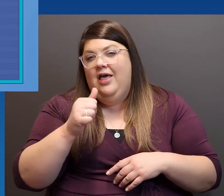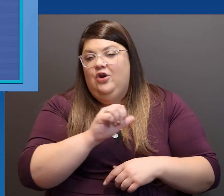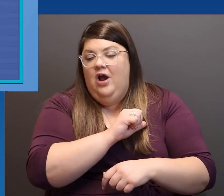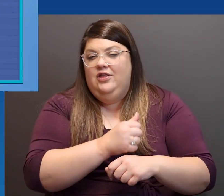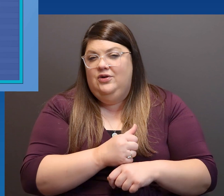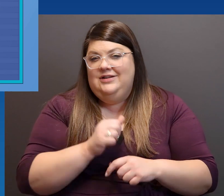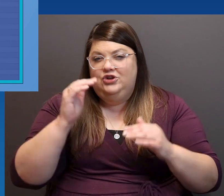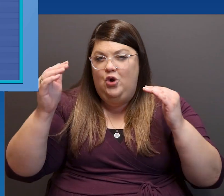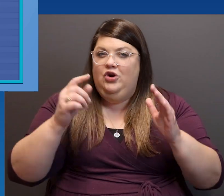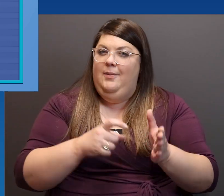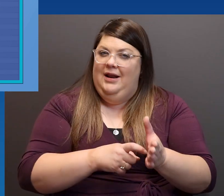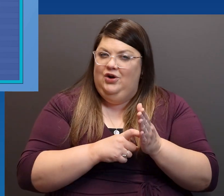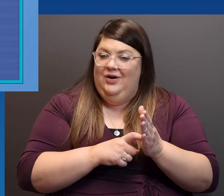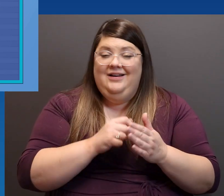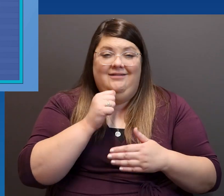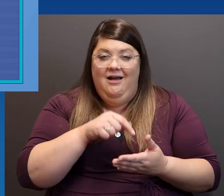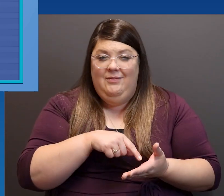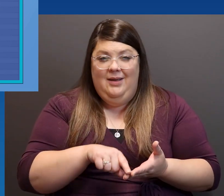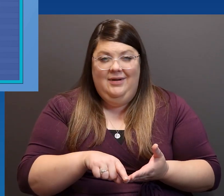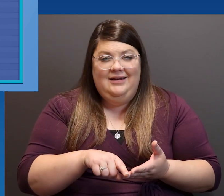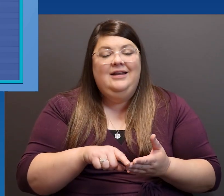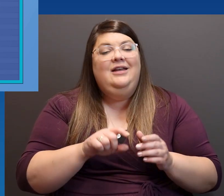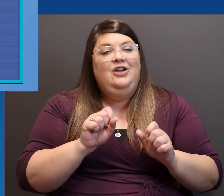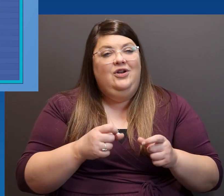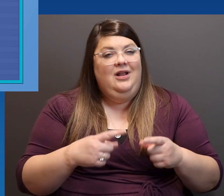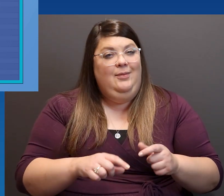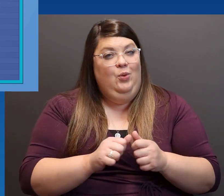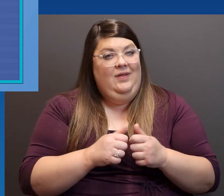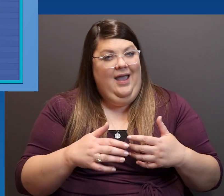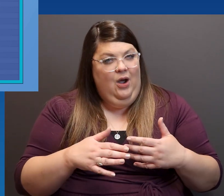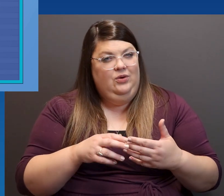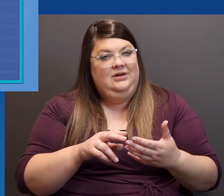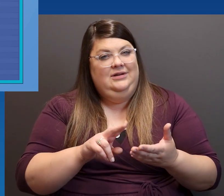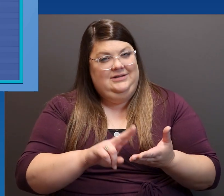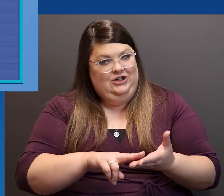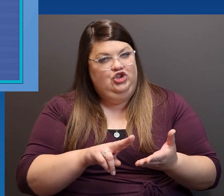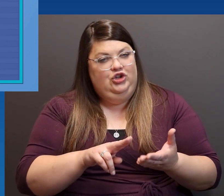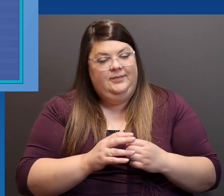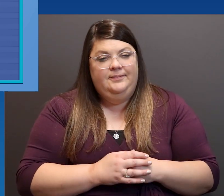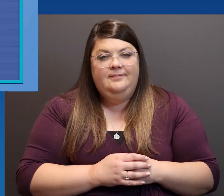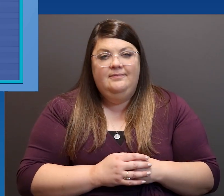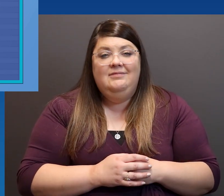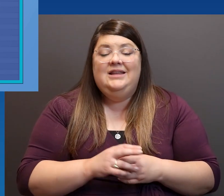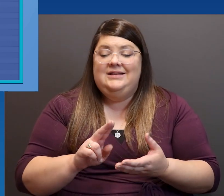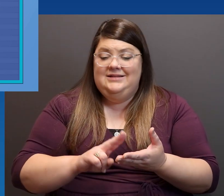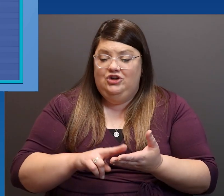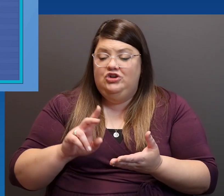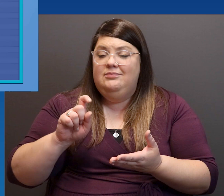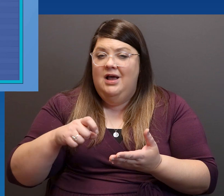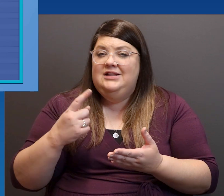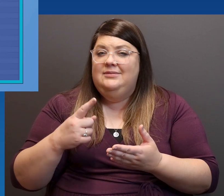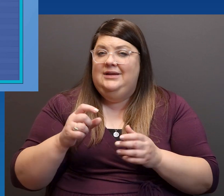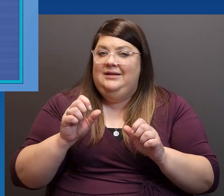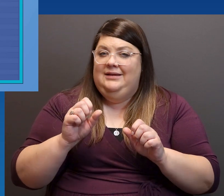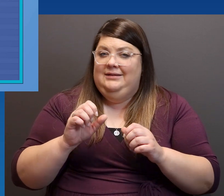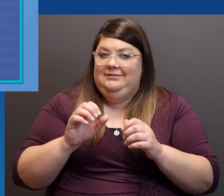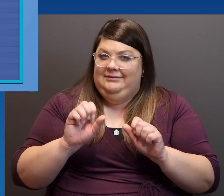Non-payment could result without a proper signature. Signatures must always be legible and in black or blue ink,